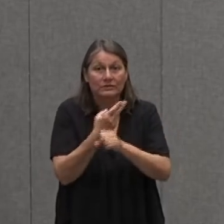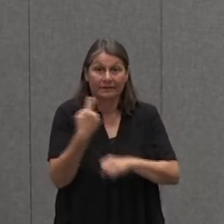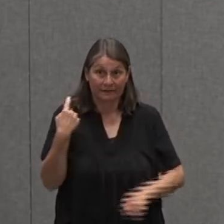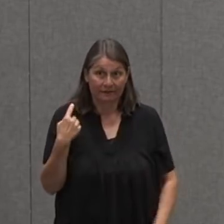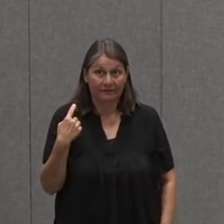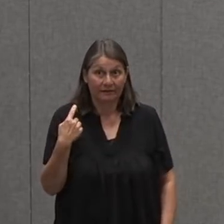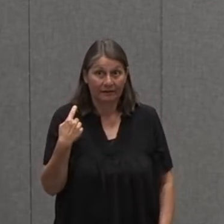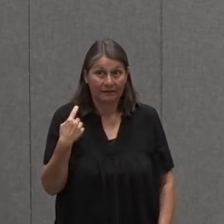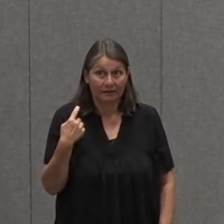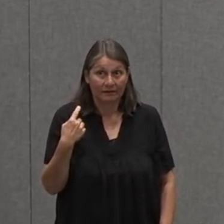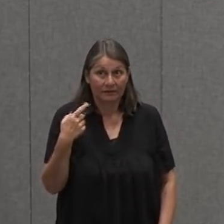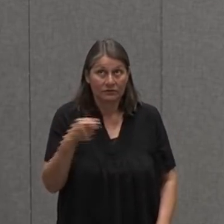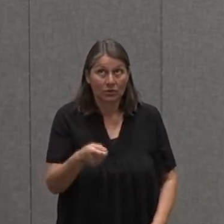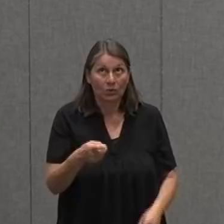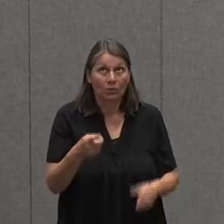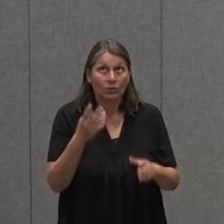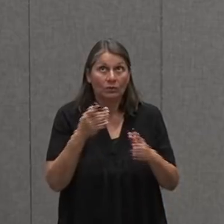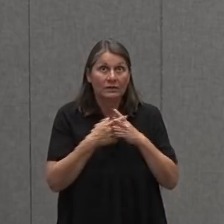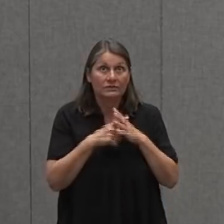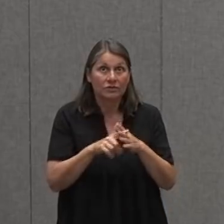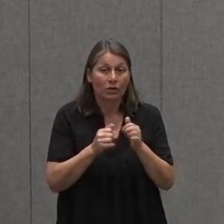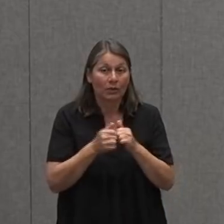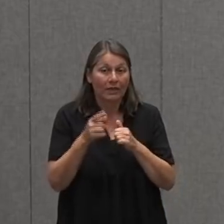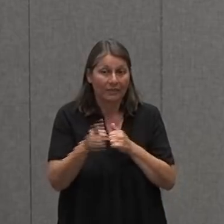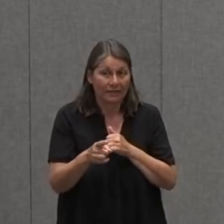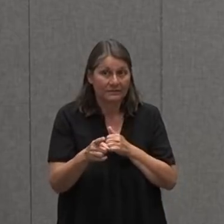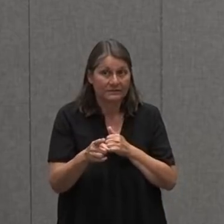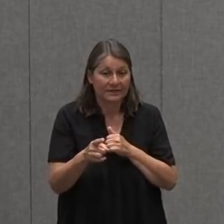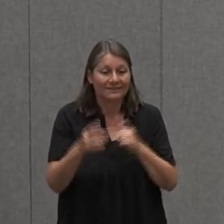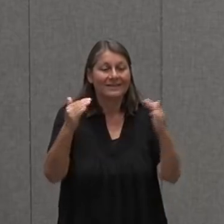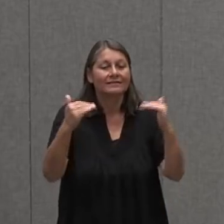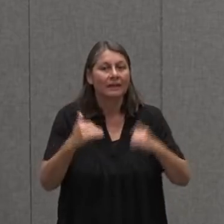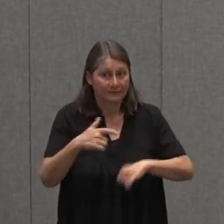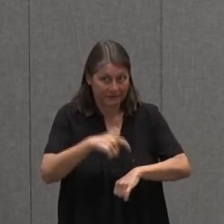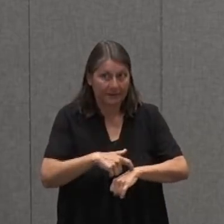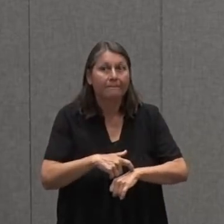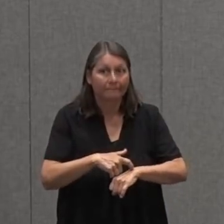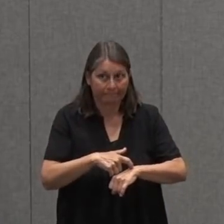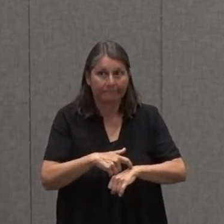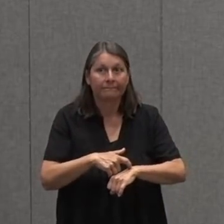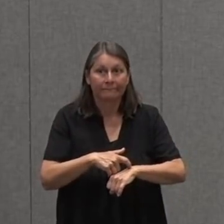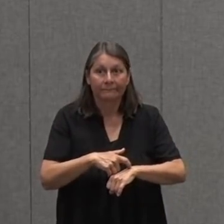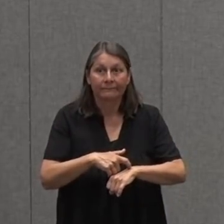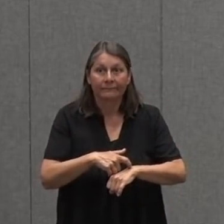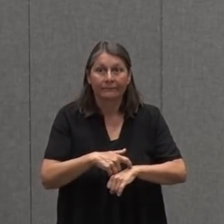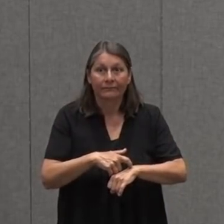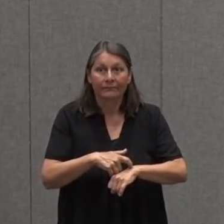actually next time we get together. So I just want to